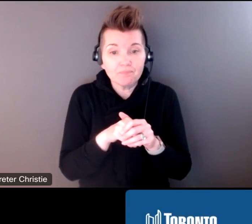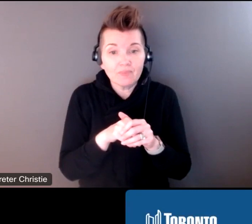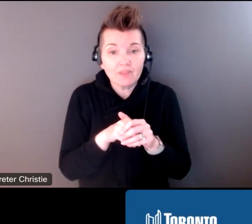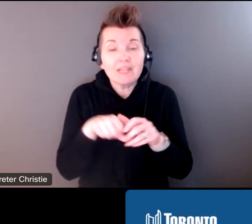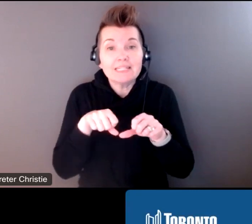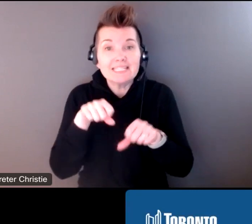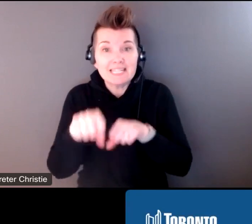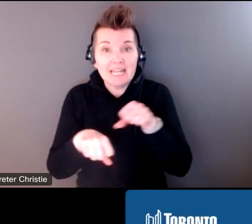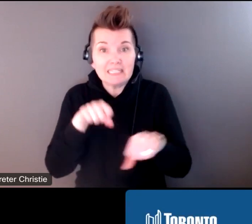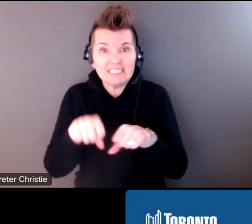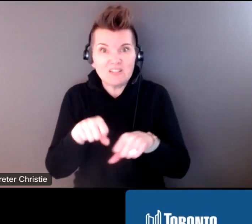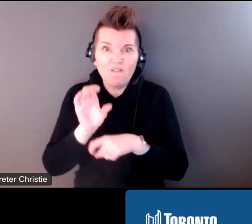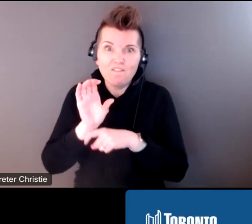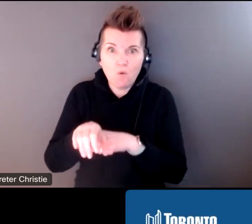It will become single file.